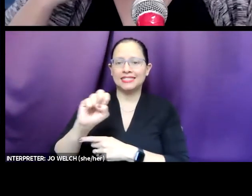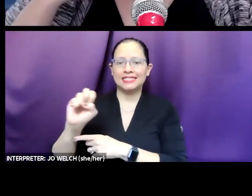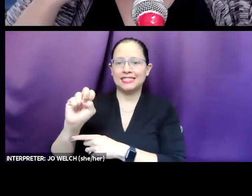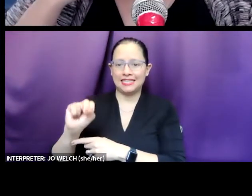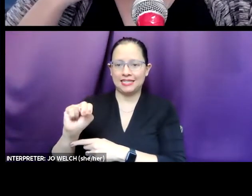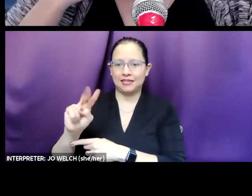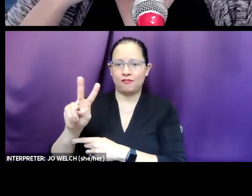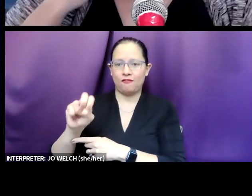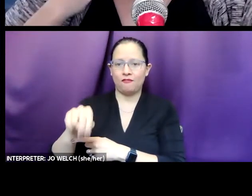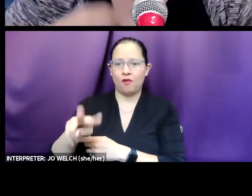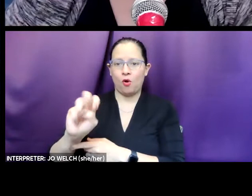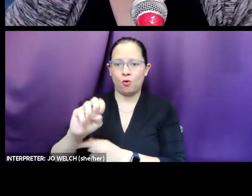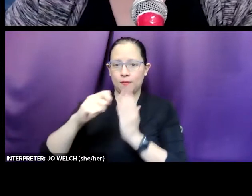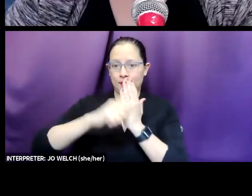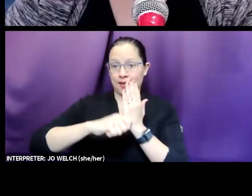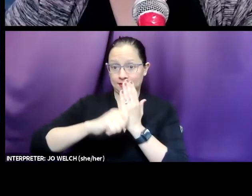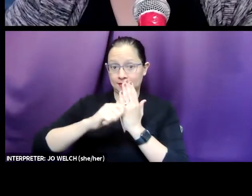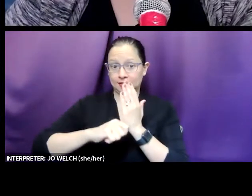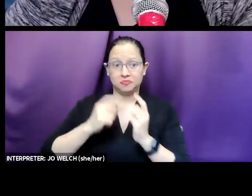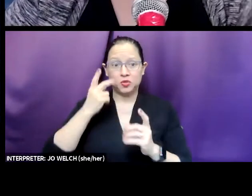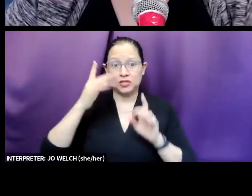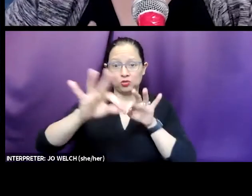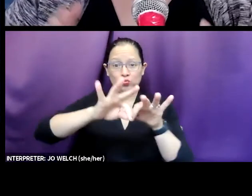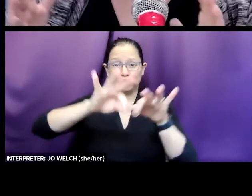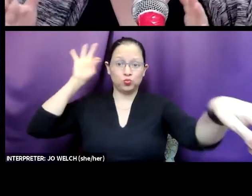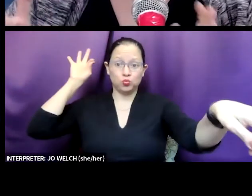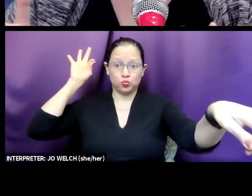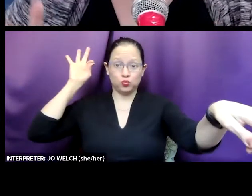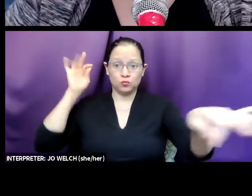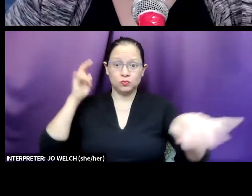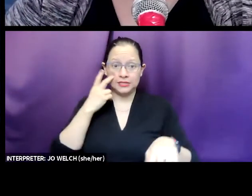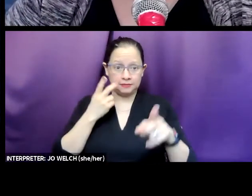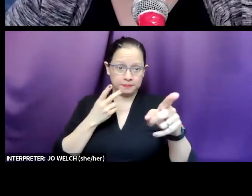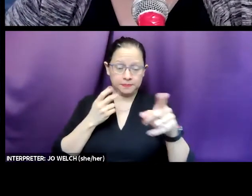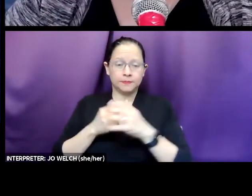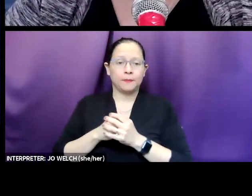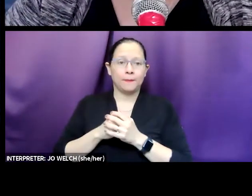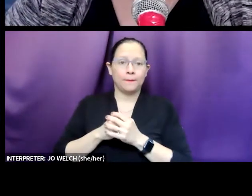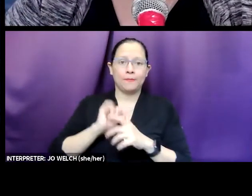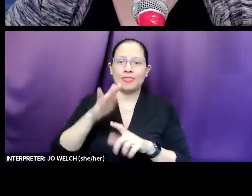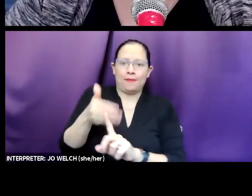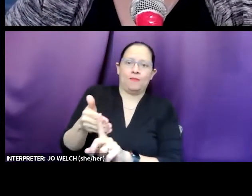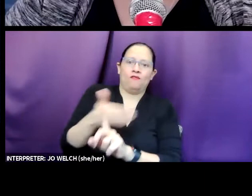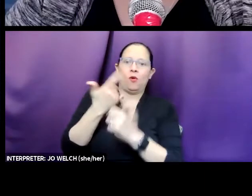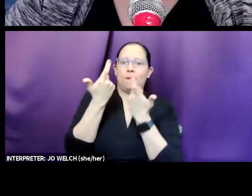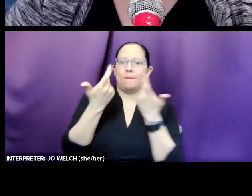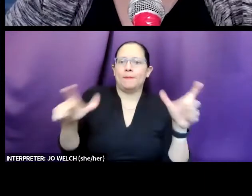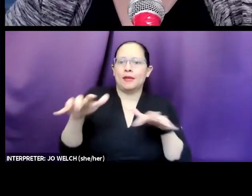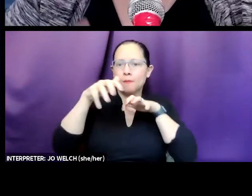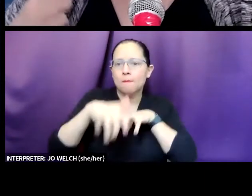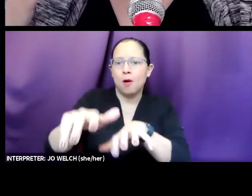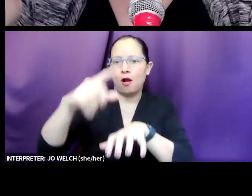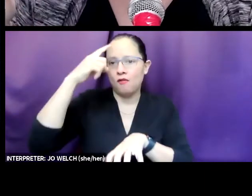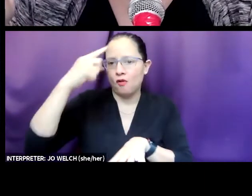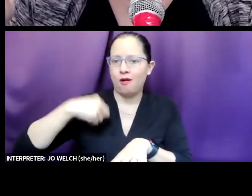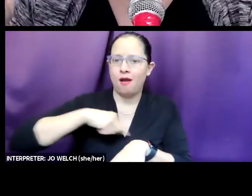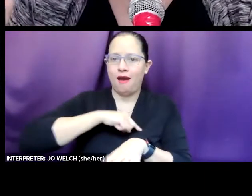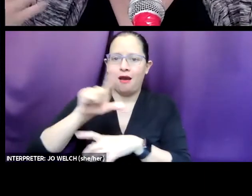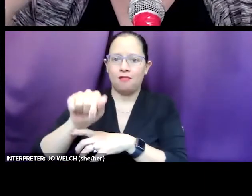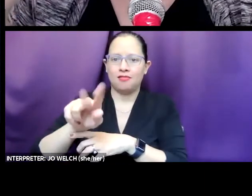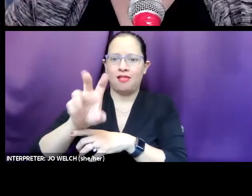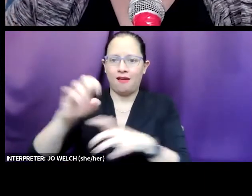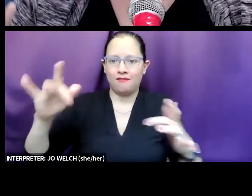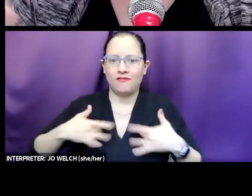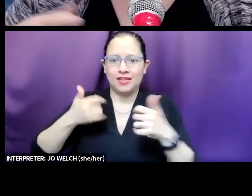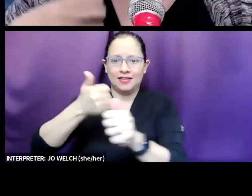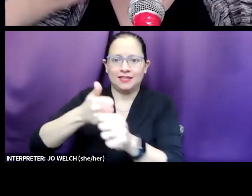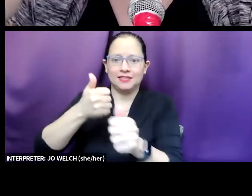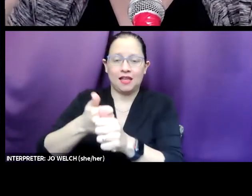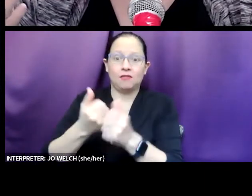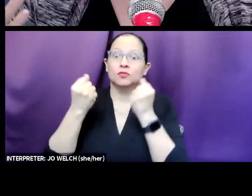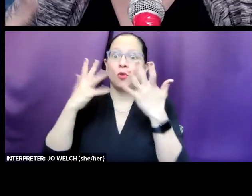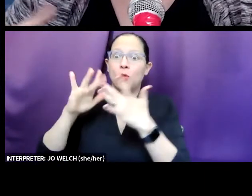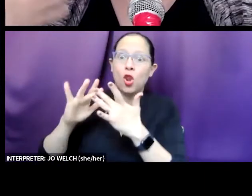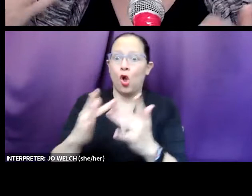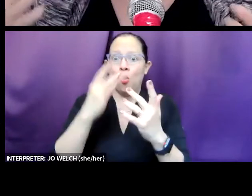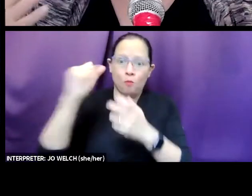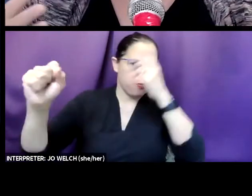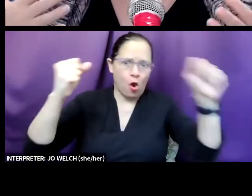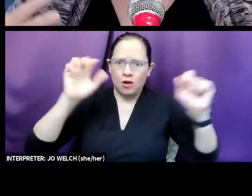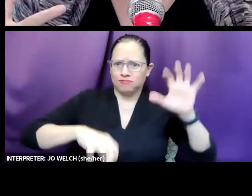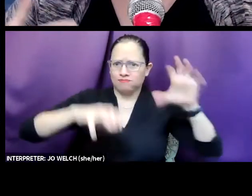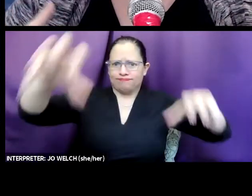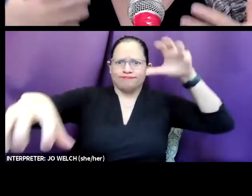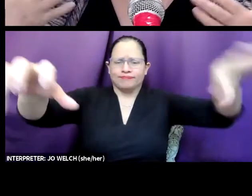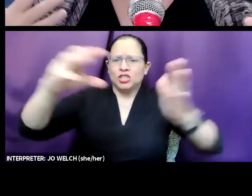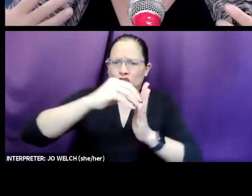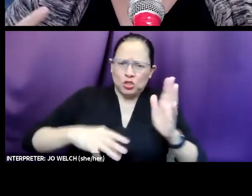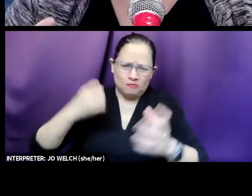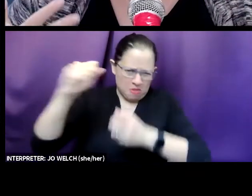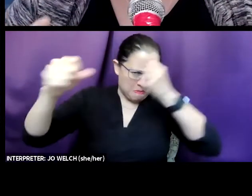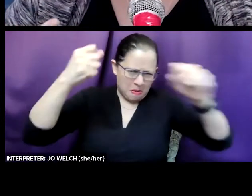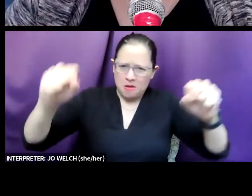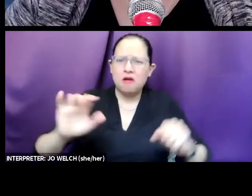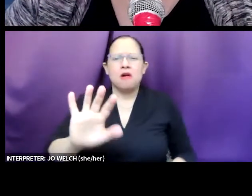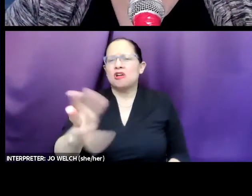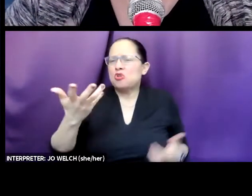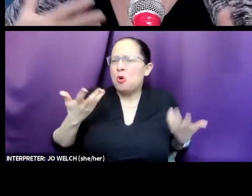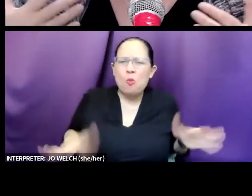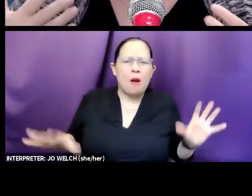And this picture was in the lead up to the big march for our lives event that was happening in DC where there were distributed network protests, all over the United States of students who were saying, We don't want any more gun violence, we don't want